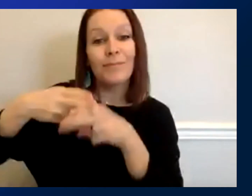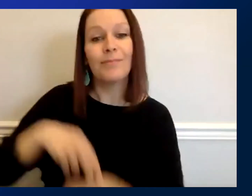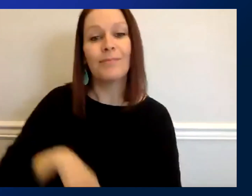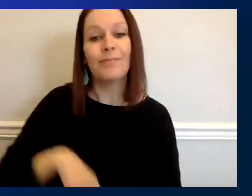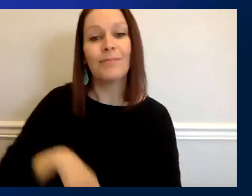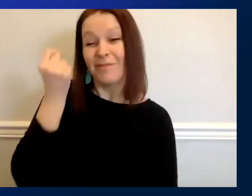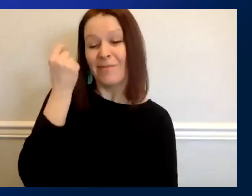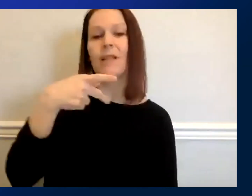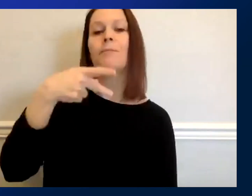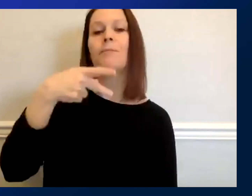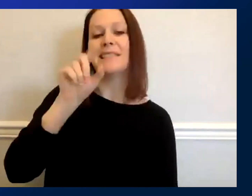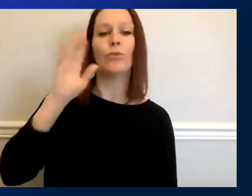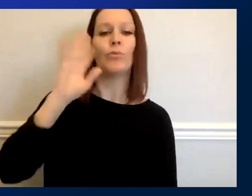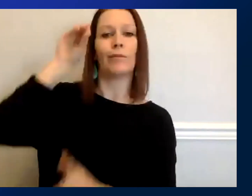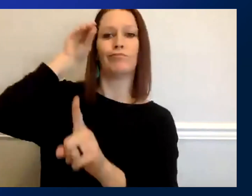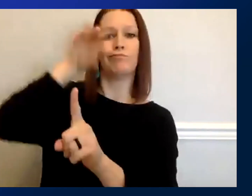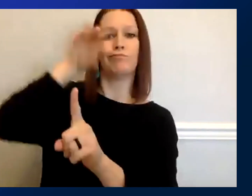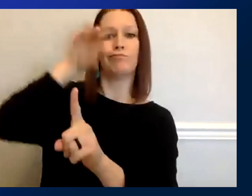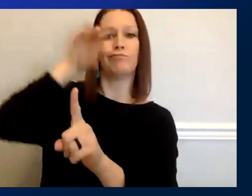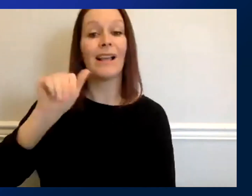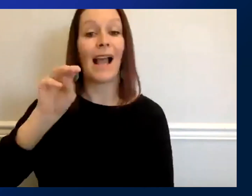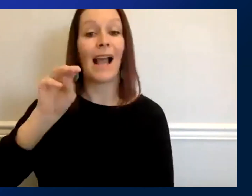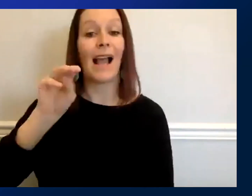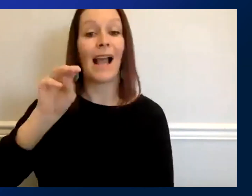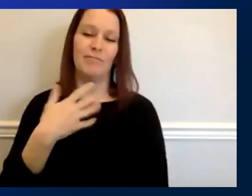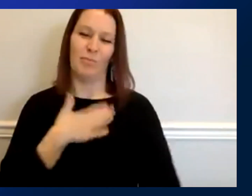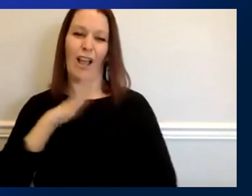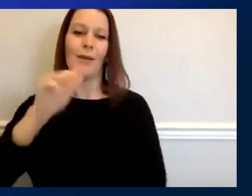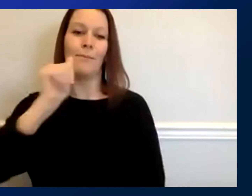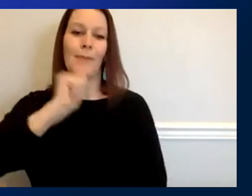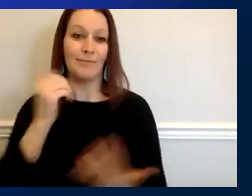psd to enable your camera so that we can and we appreciate your patience while we do so